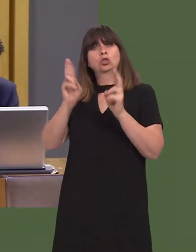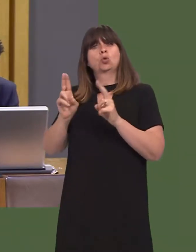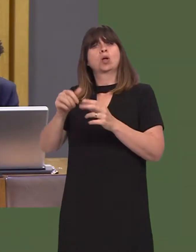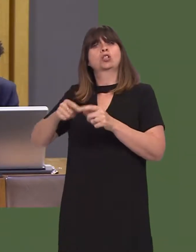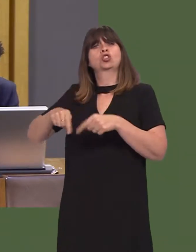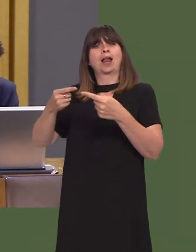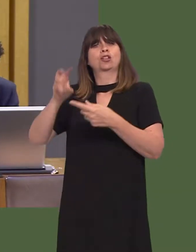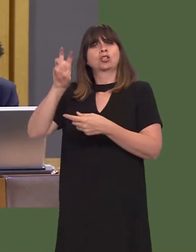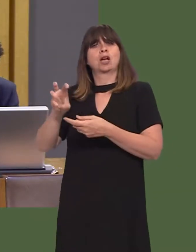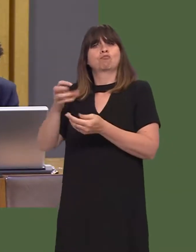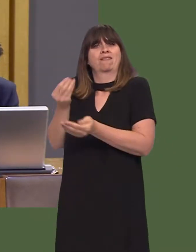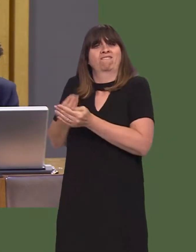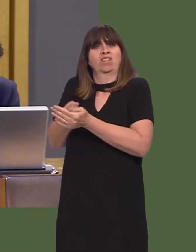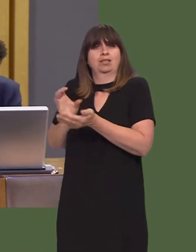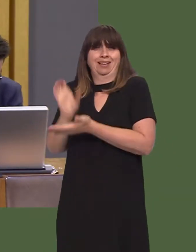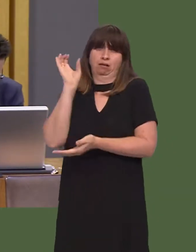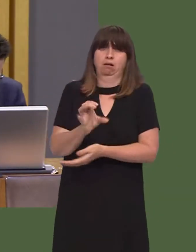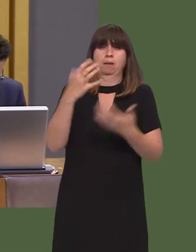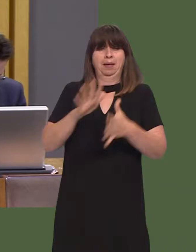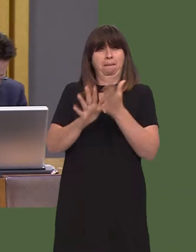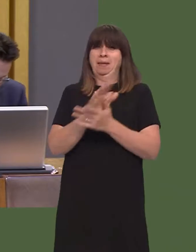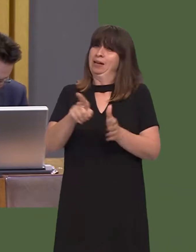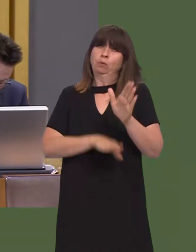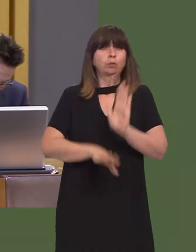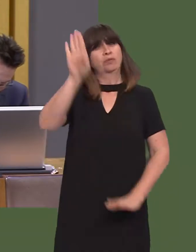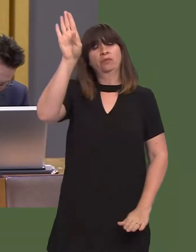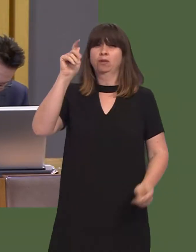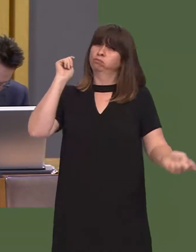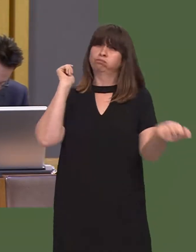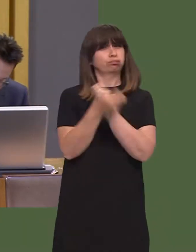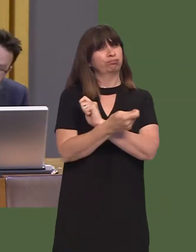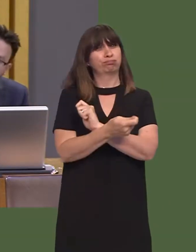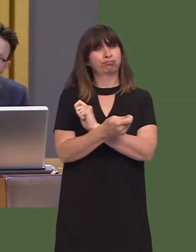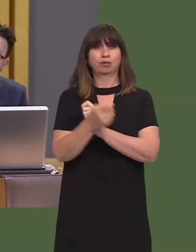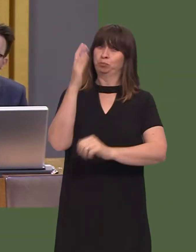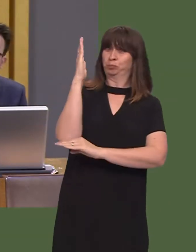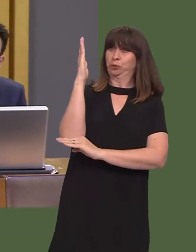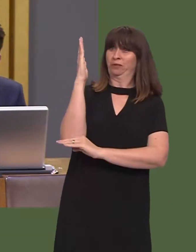Schools Challenge Cymru funding, has been an incredible turnaround, and it shows what